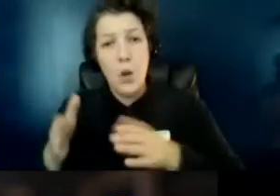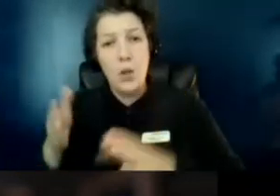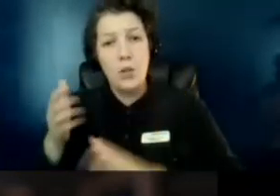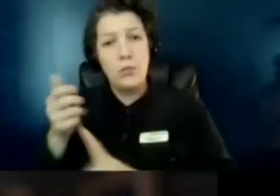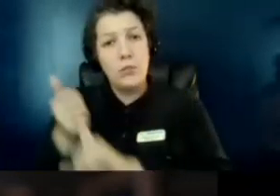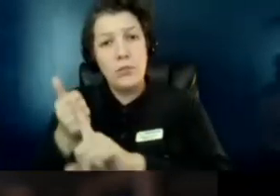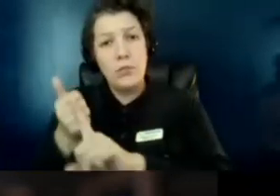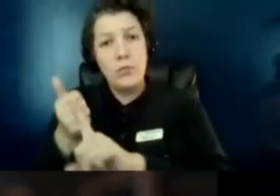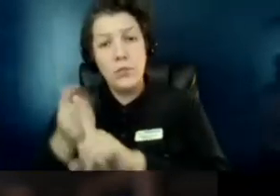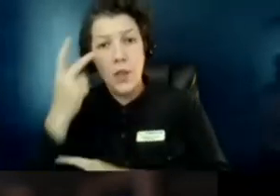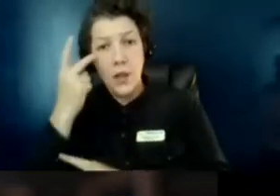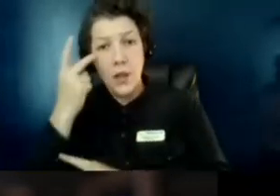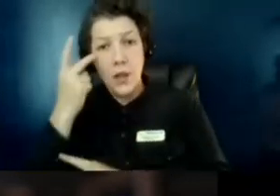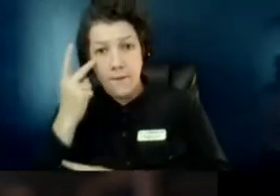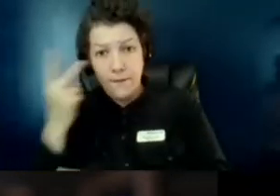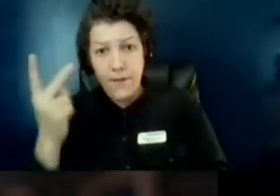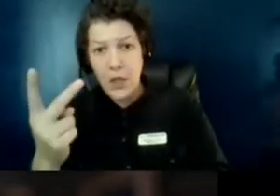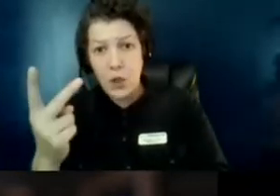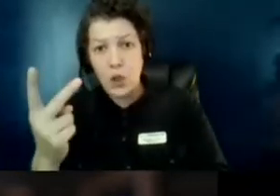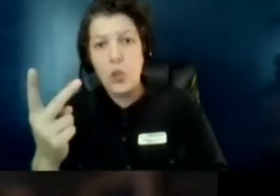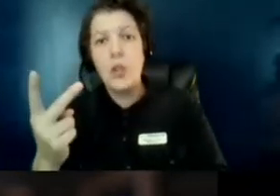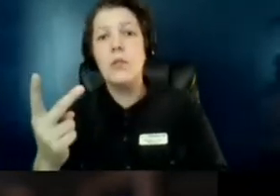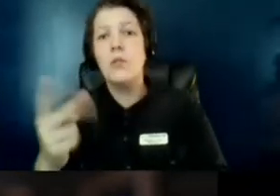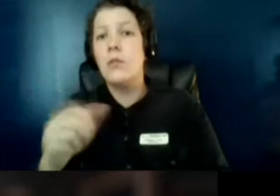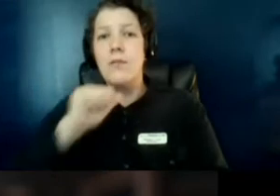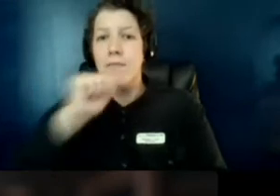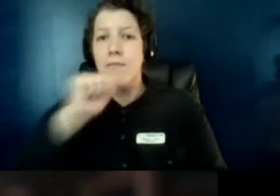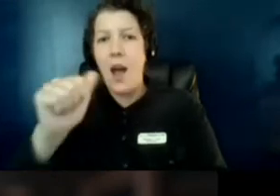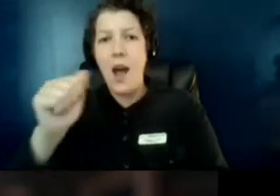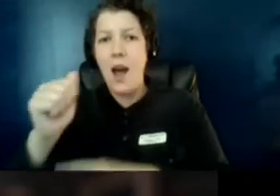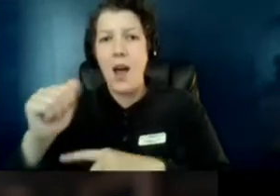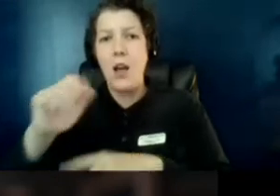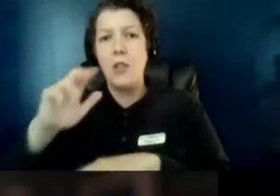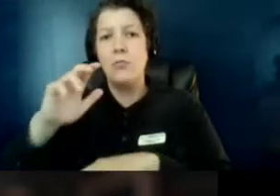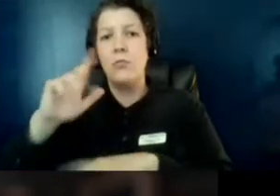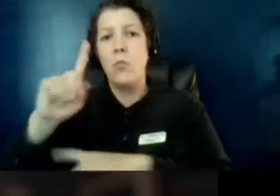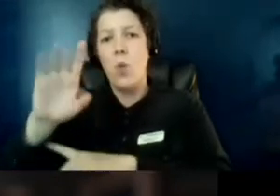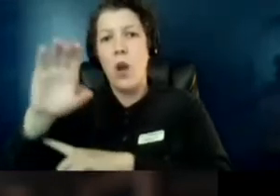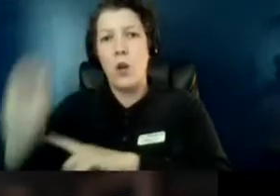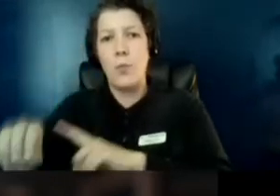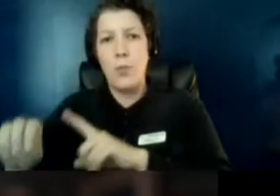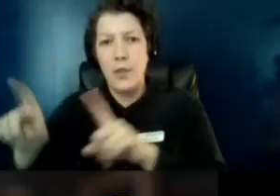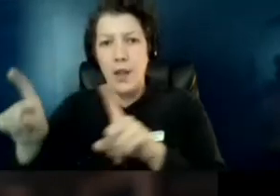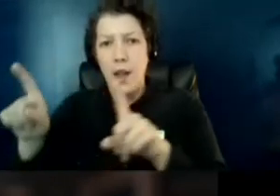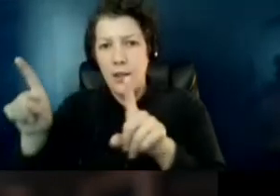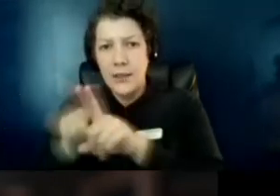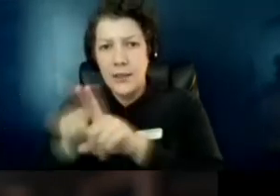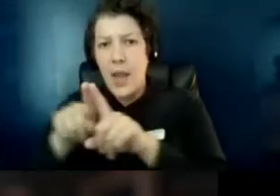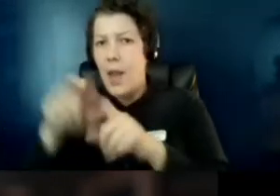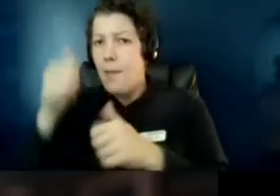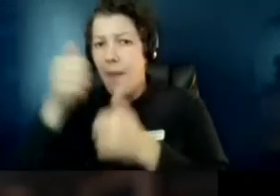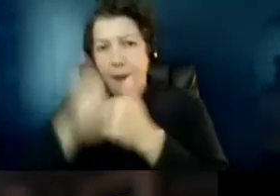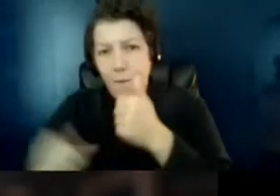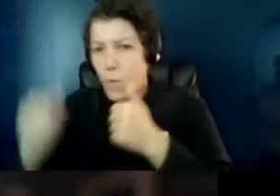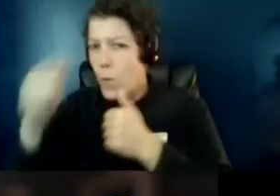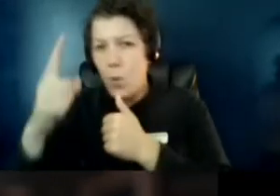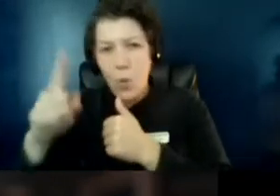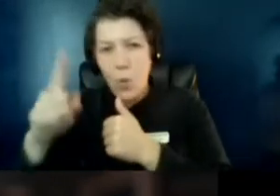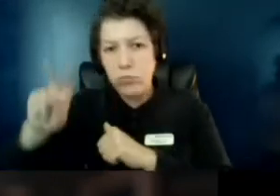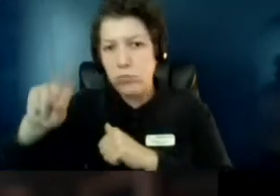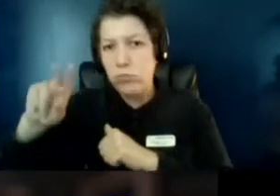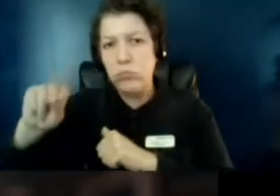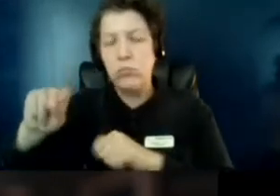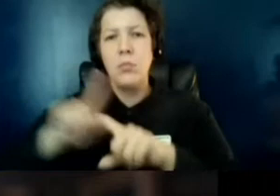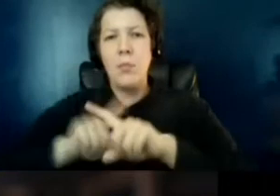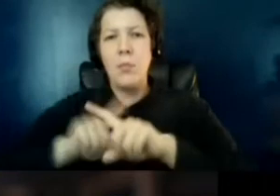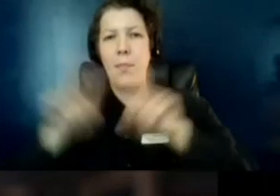we accommodate that, right? We don't treat it the same way. This duplicity of treating